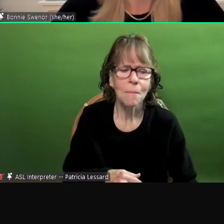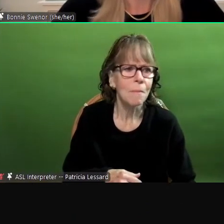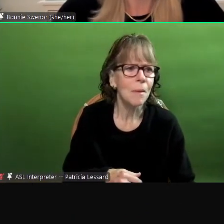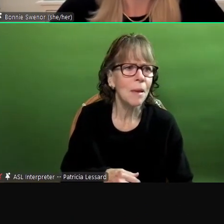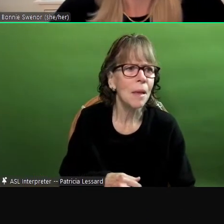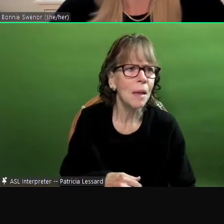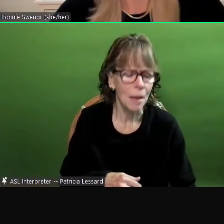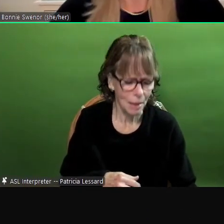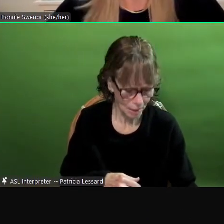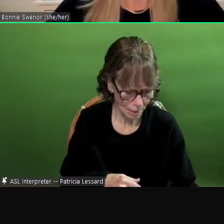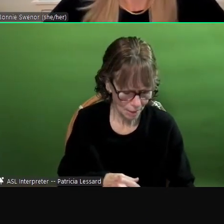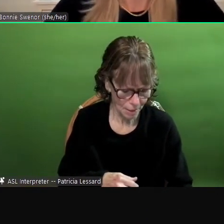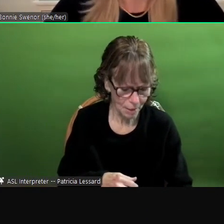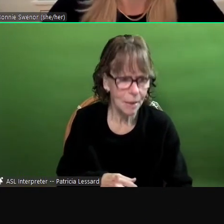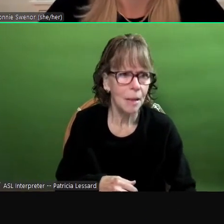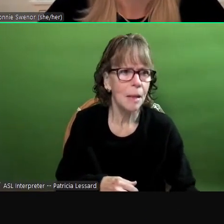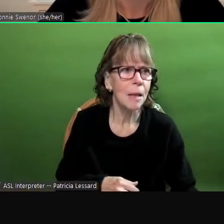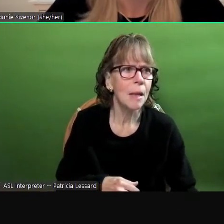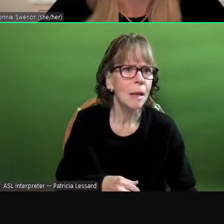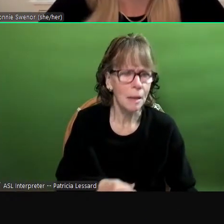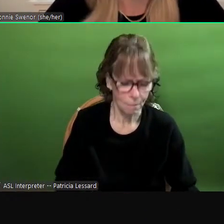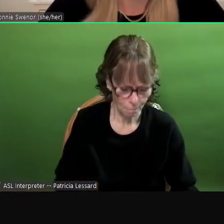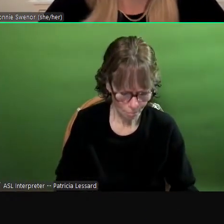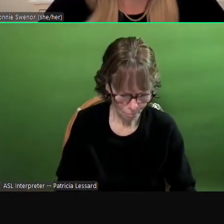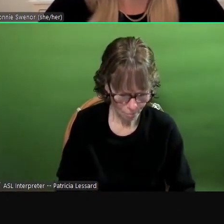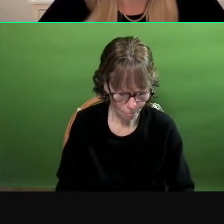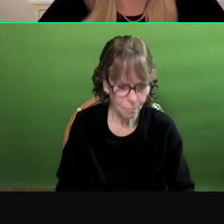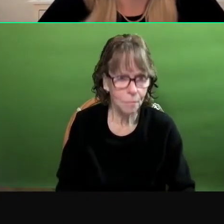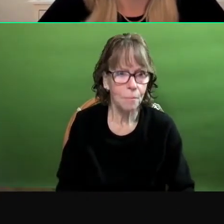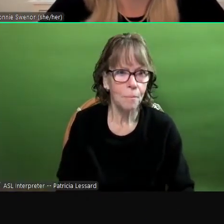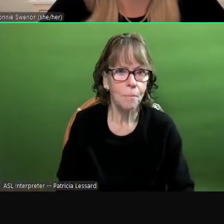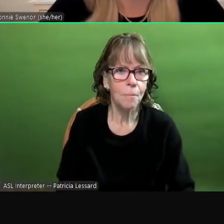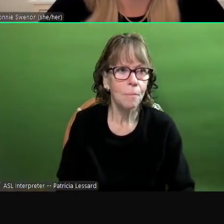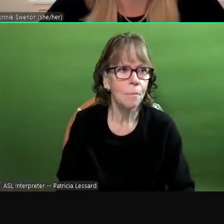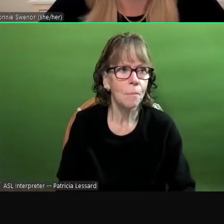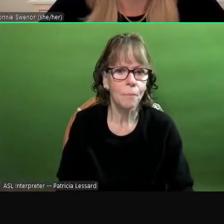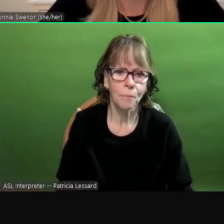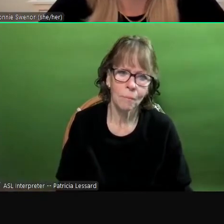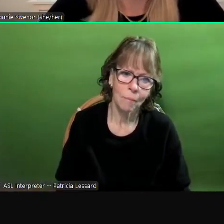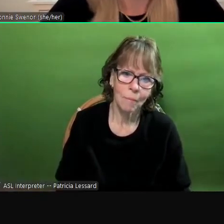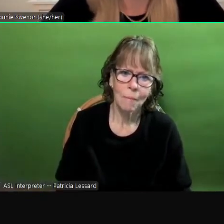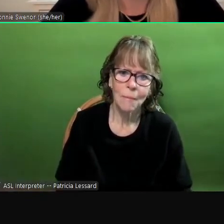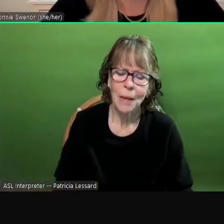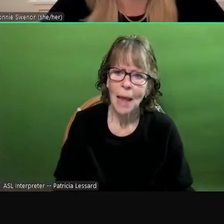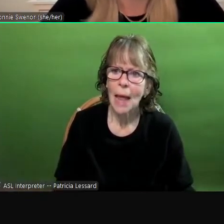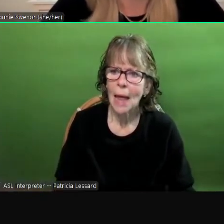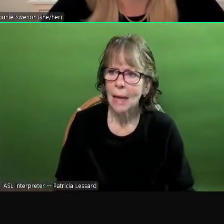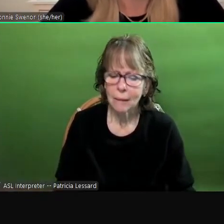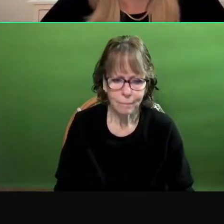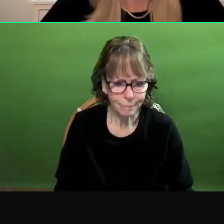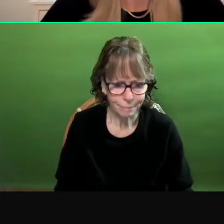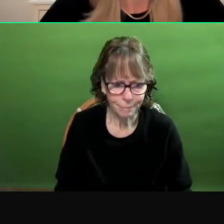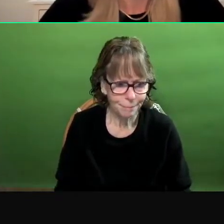The conversations around health equity have certainly increased over the past many years,